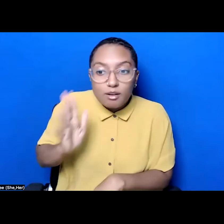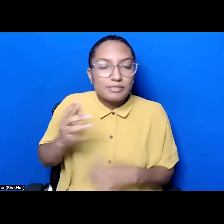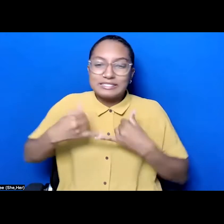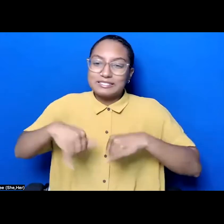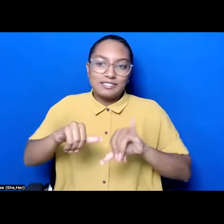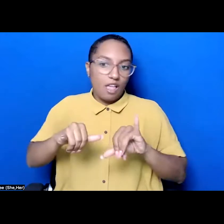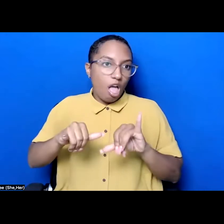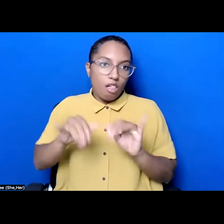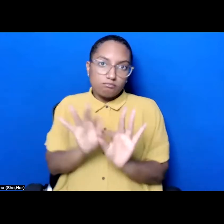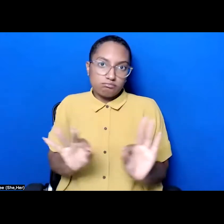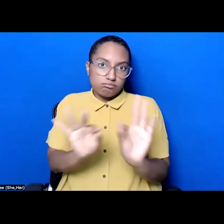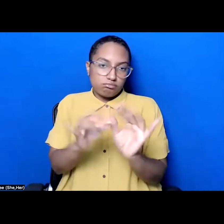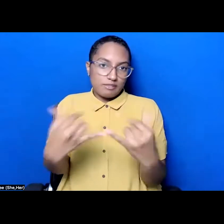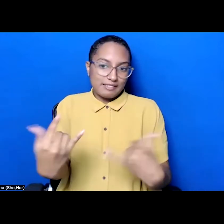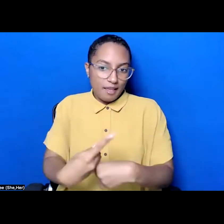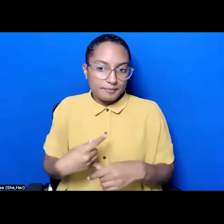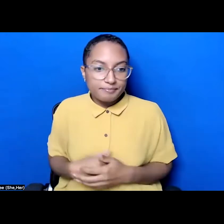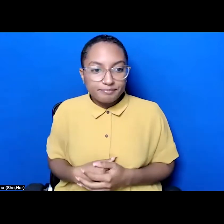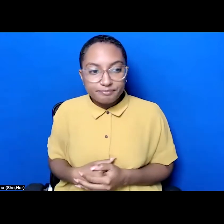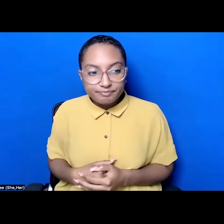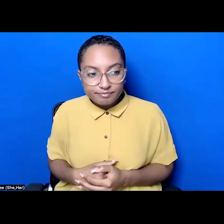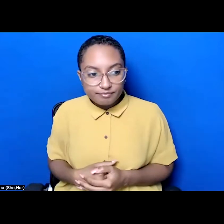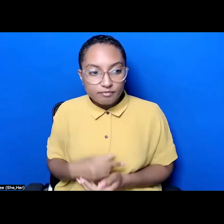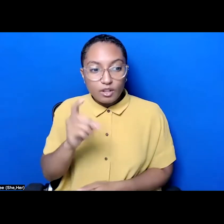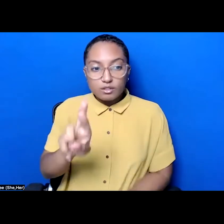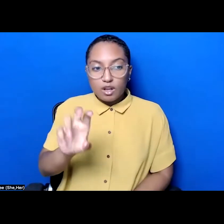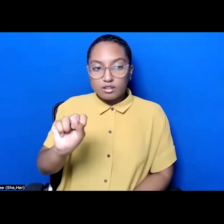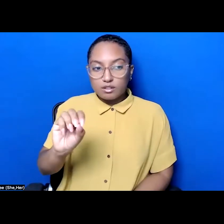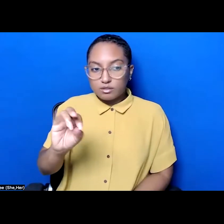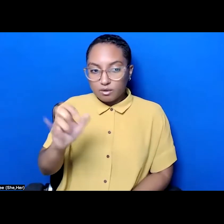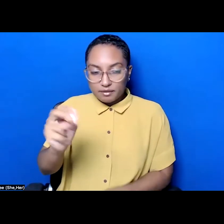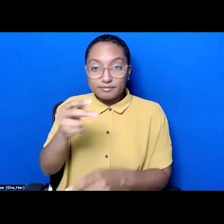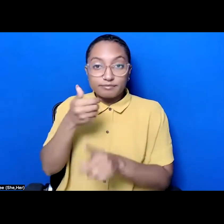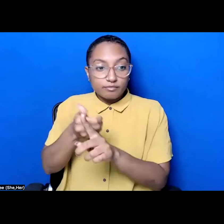Dr. Sorin is the recipient of many awards, including the Katherine Coffey Award from